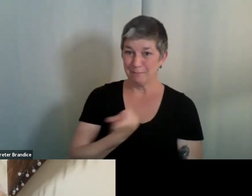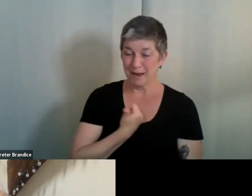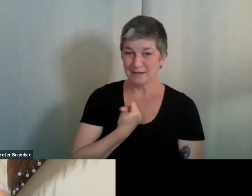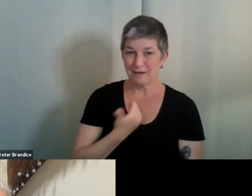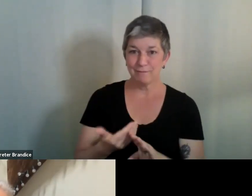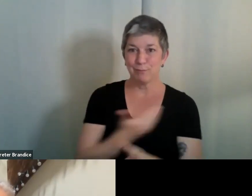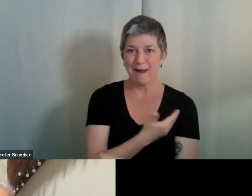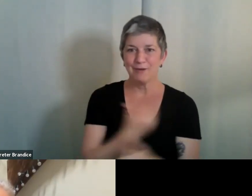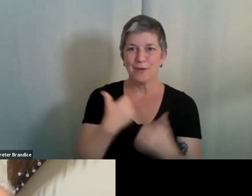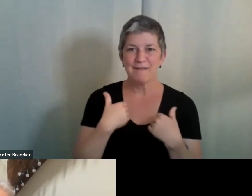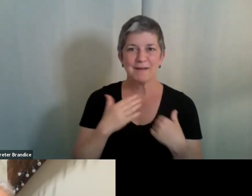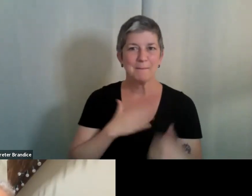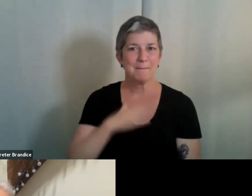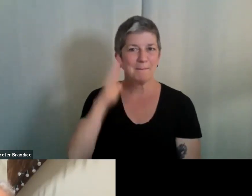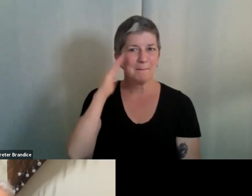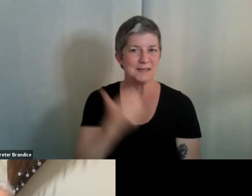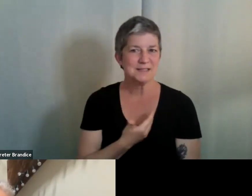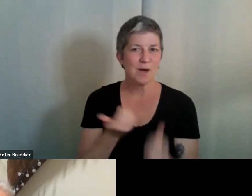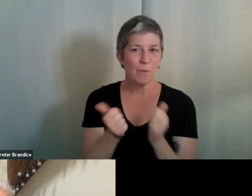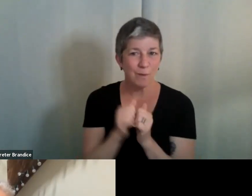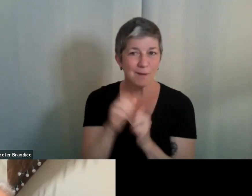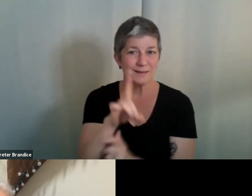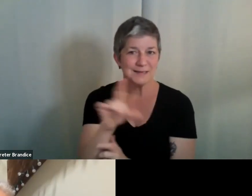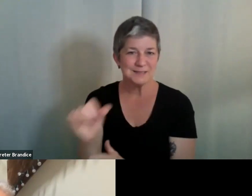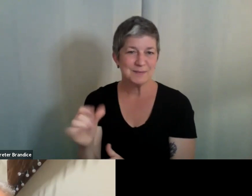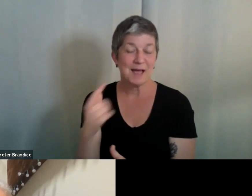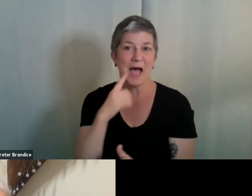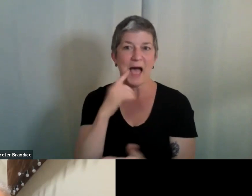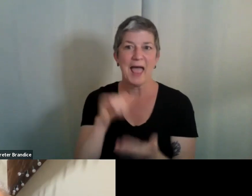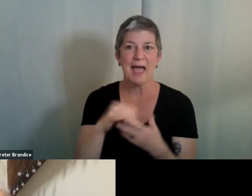disabilities like me. So I had an advantage. I had a tactical